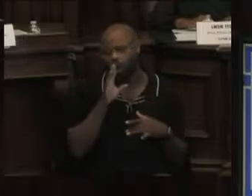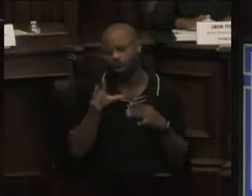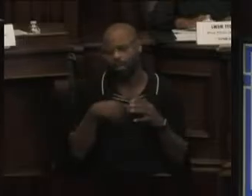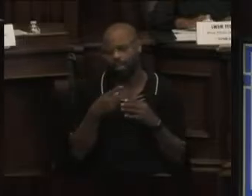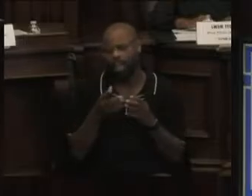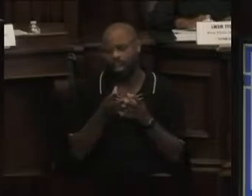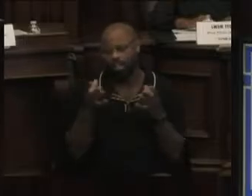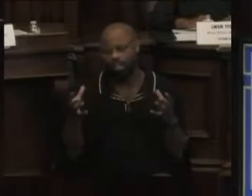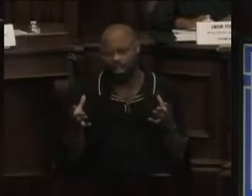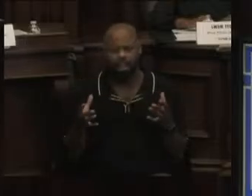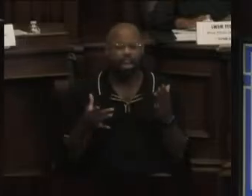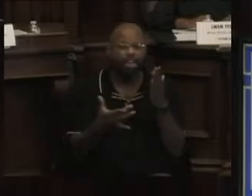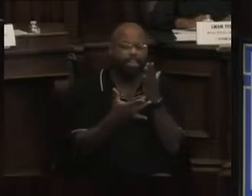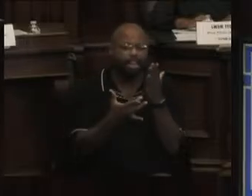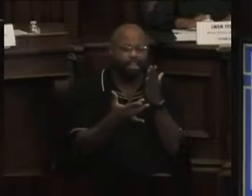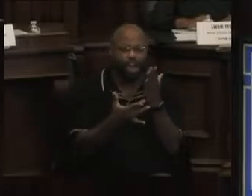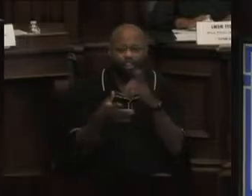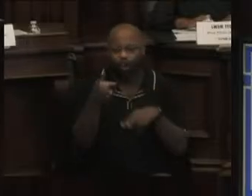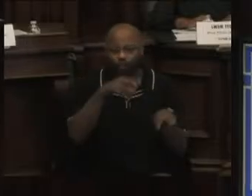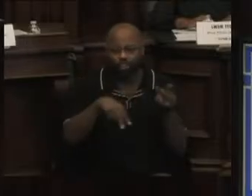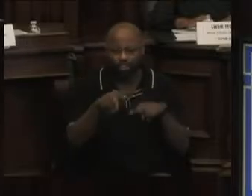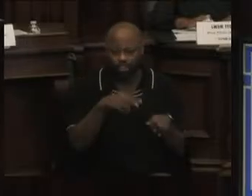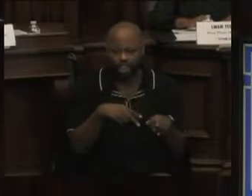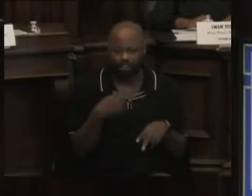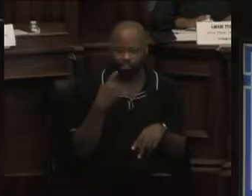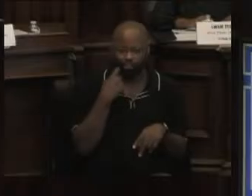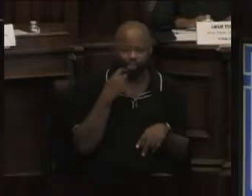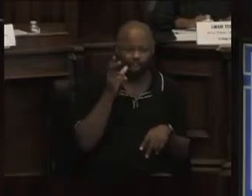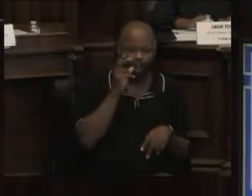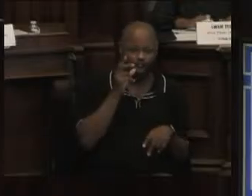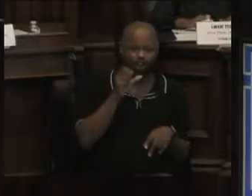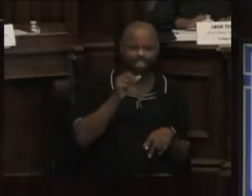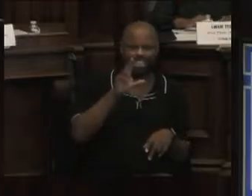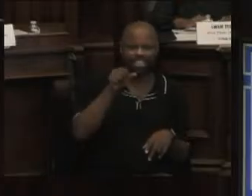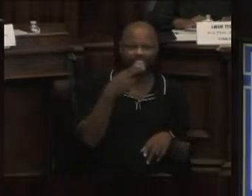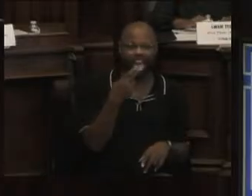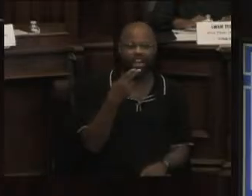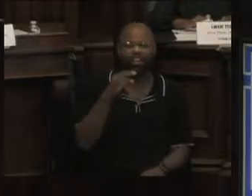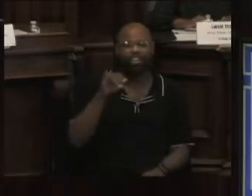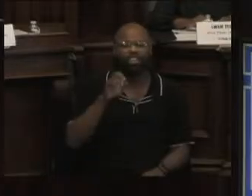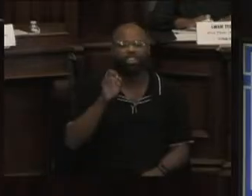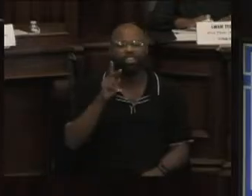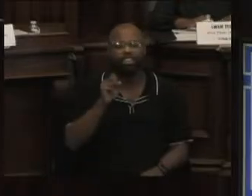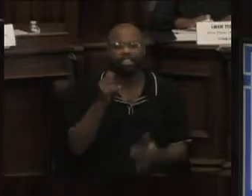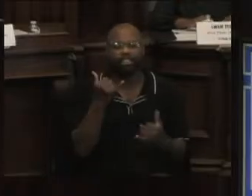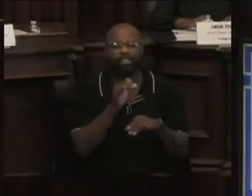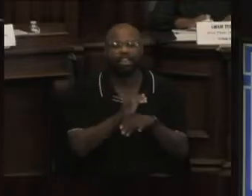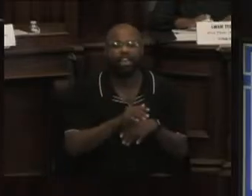practices transparency concerns. And we've talked a lot about the transparency concerns